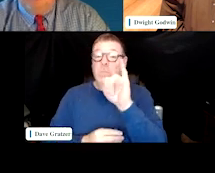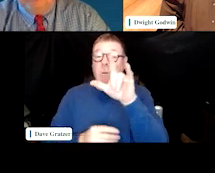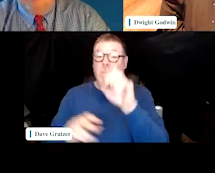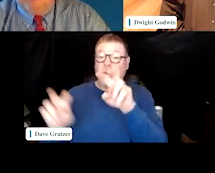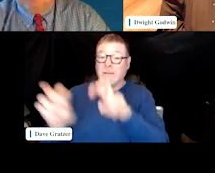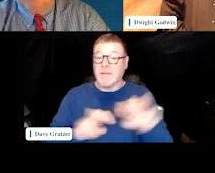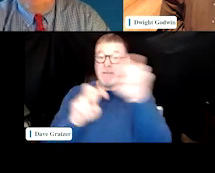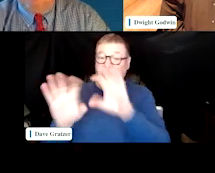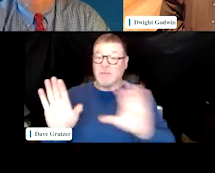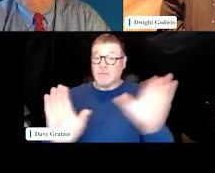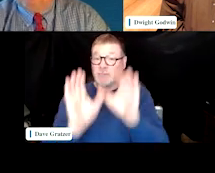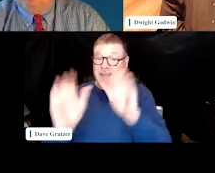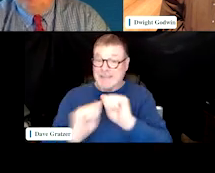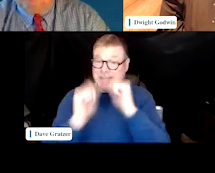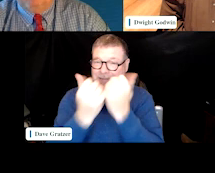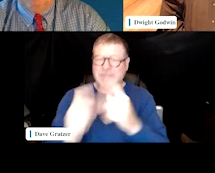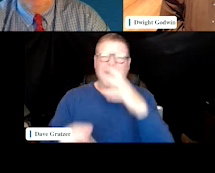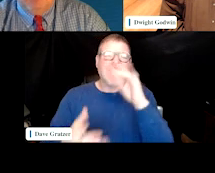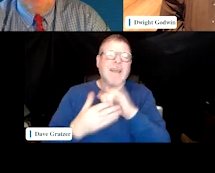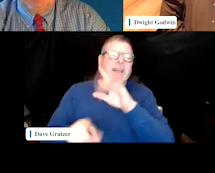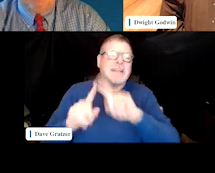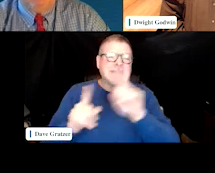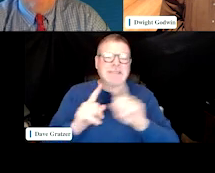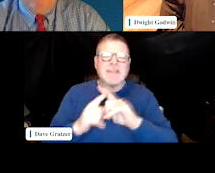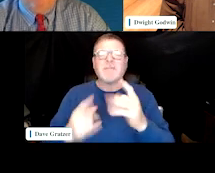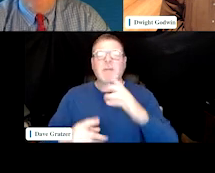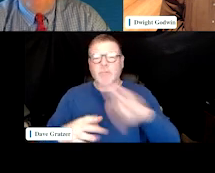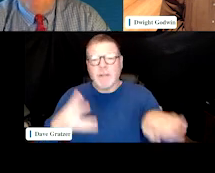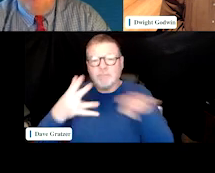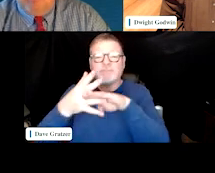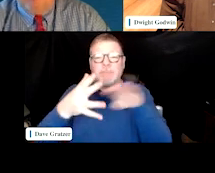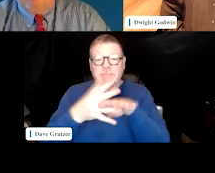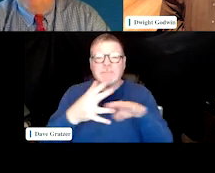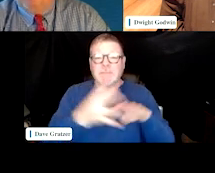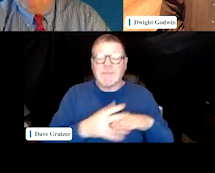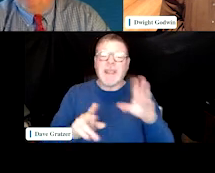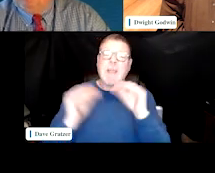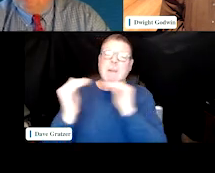working in crisis stabilization units and crisis respites, working as a peer navigator or peer bridger